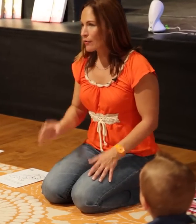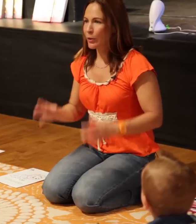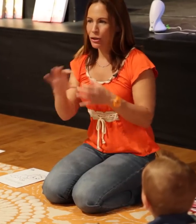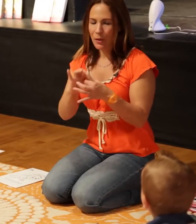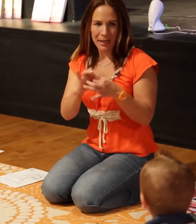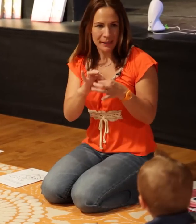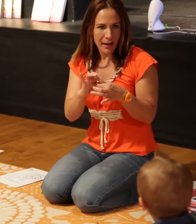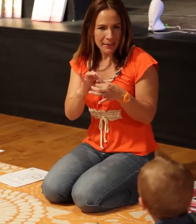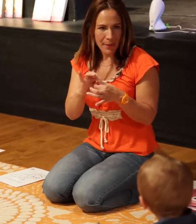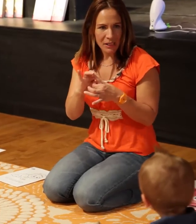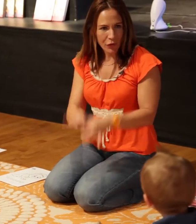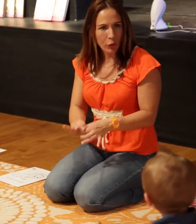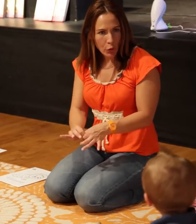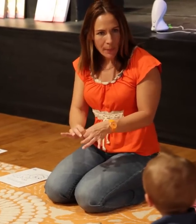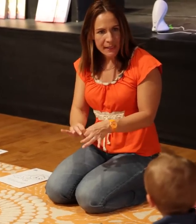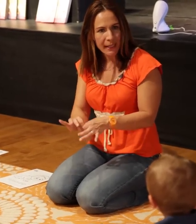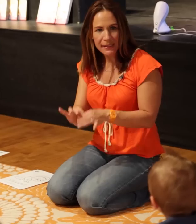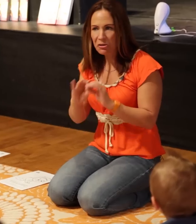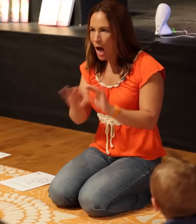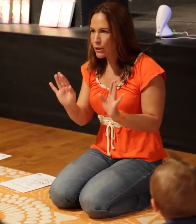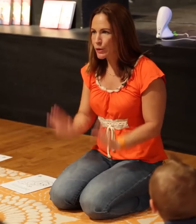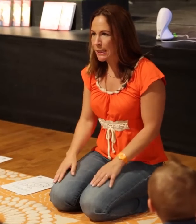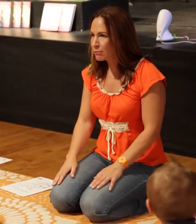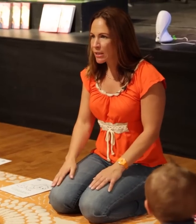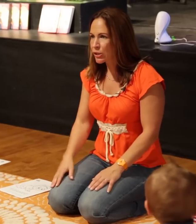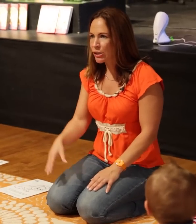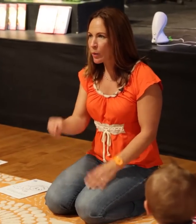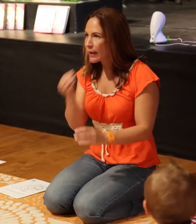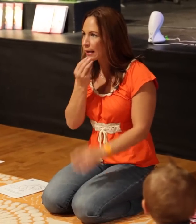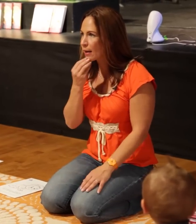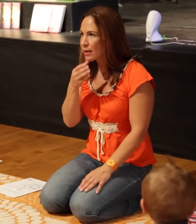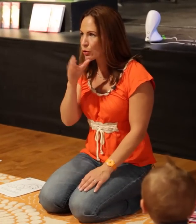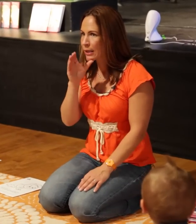Whenever we do that in Signing Time, that's for the grownups. The kids are not interested. They just go okay EAT. Got it. DRINK.